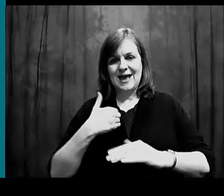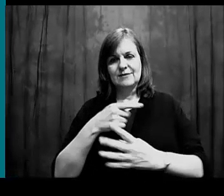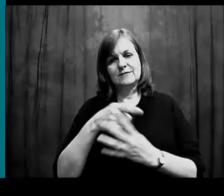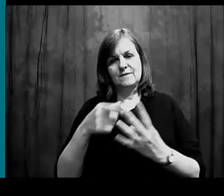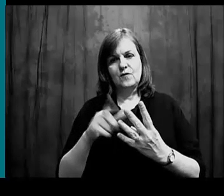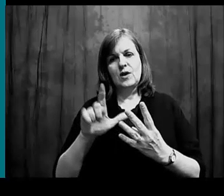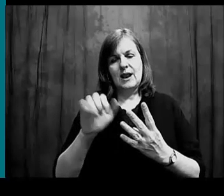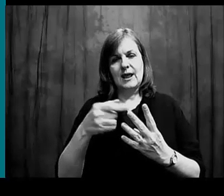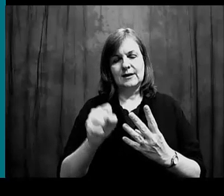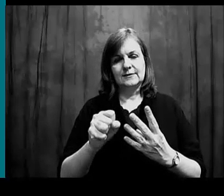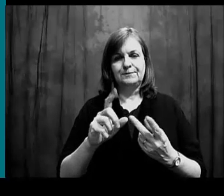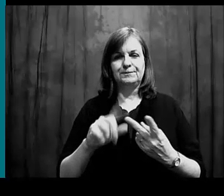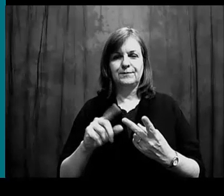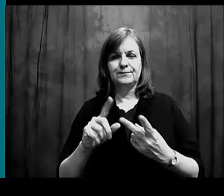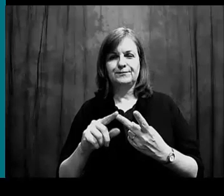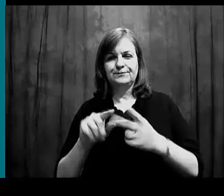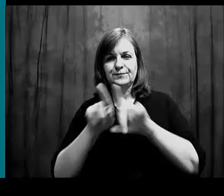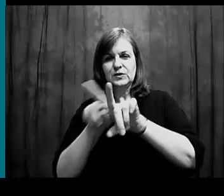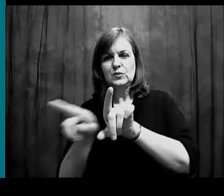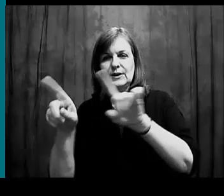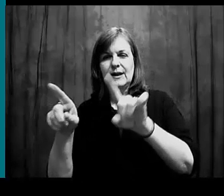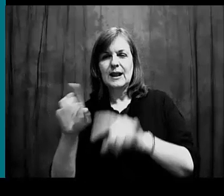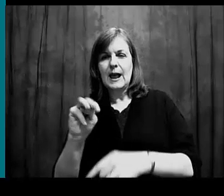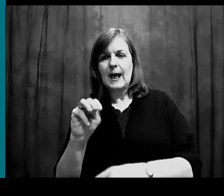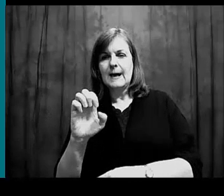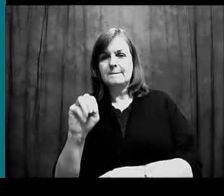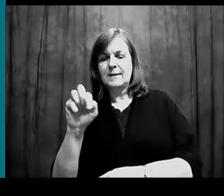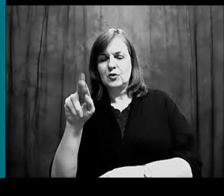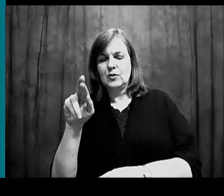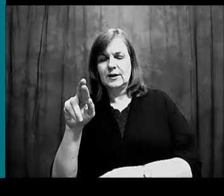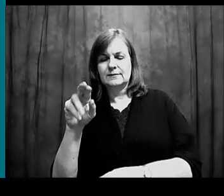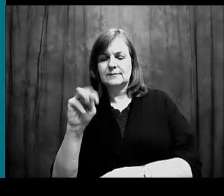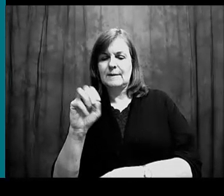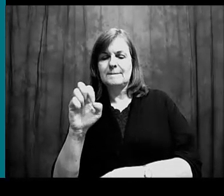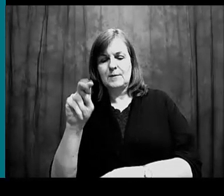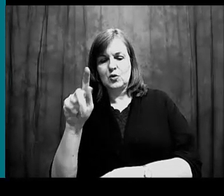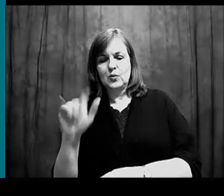same with mammary glands a lizard does not have mammary glands neither does a hagfish